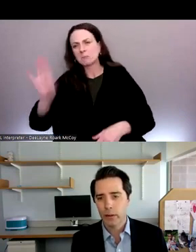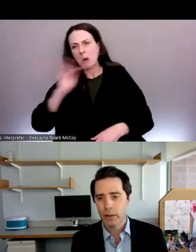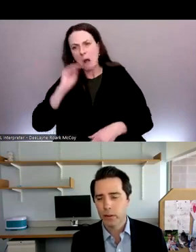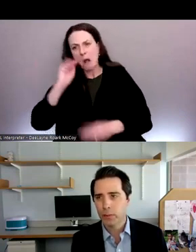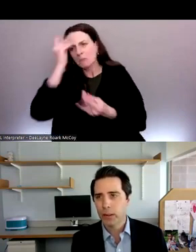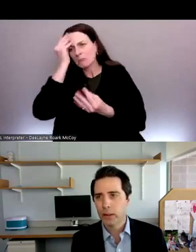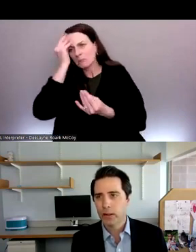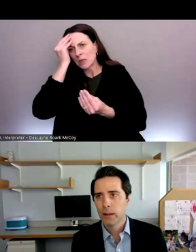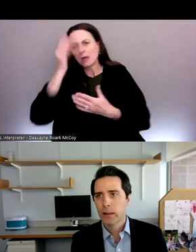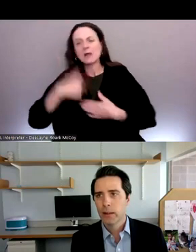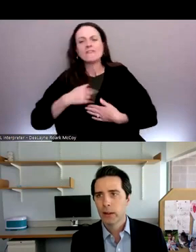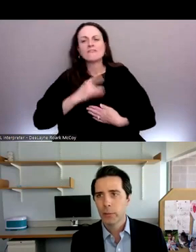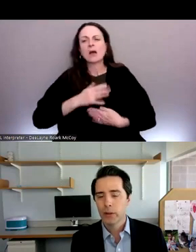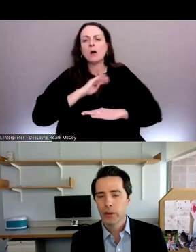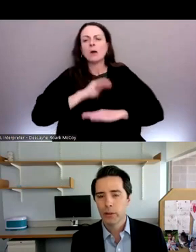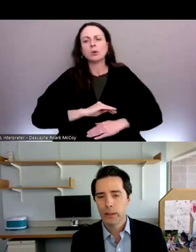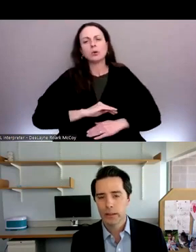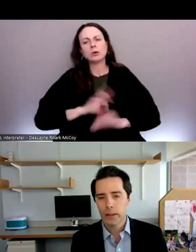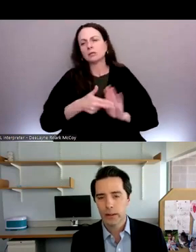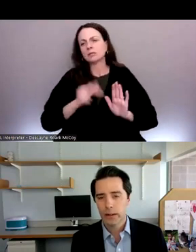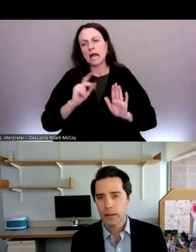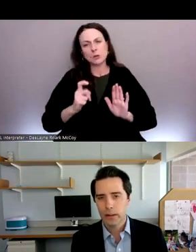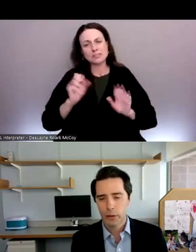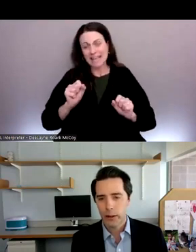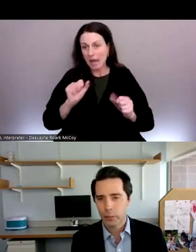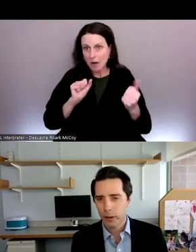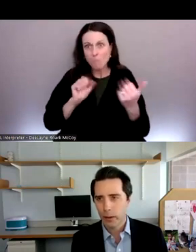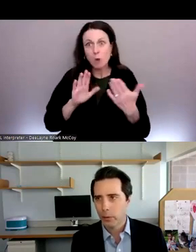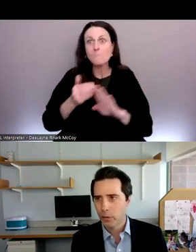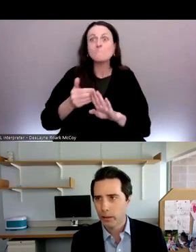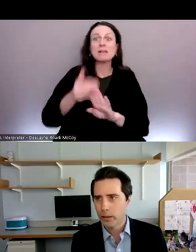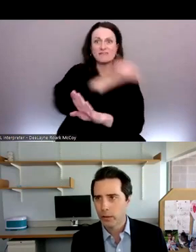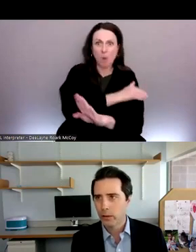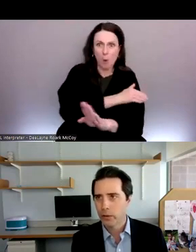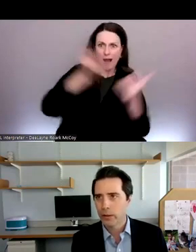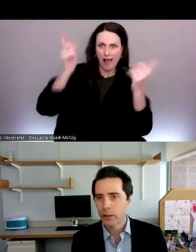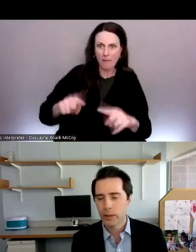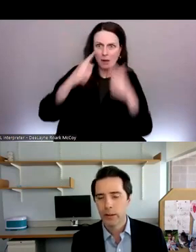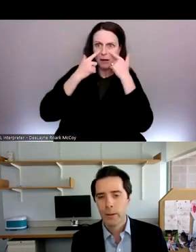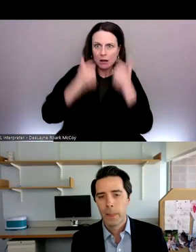diagnosis just because they're able to do things like teach your child Braille